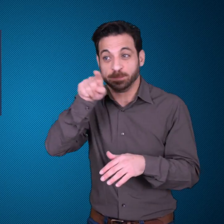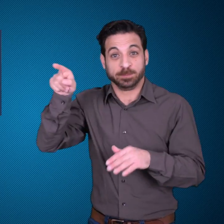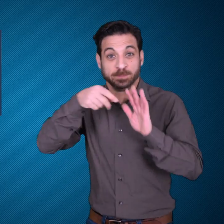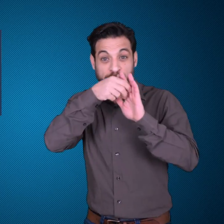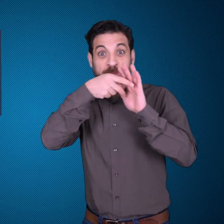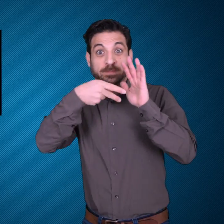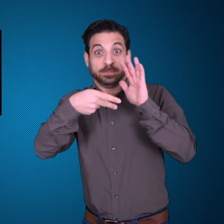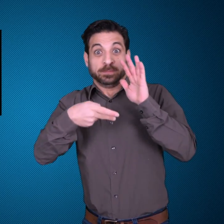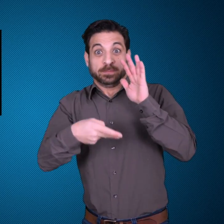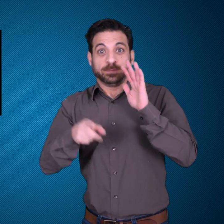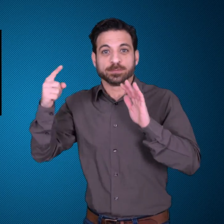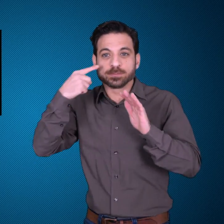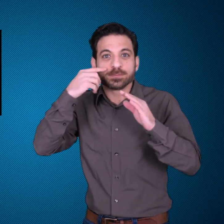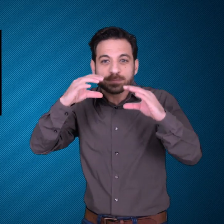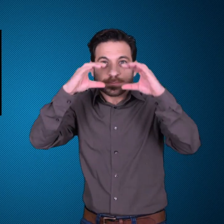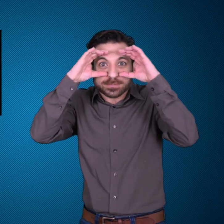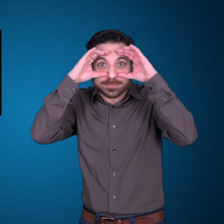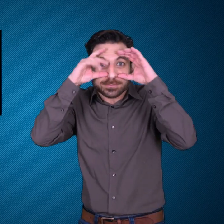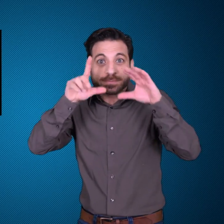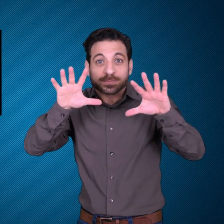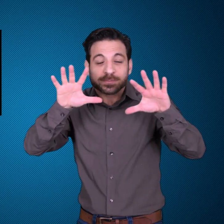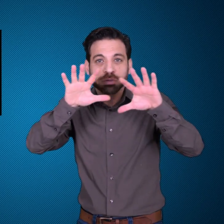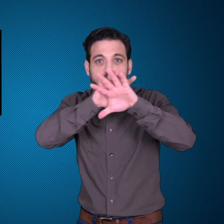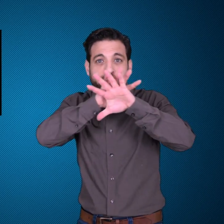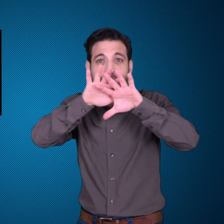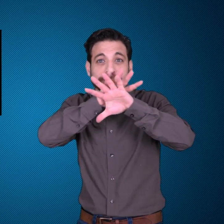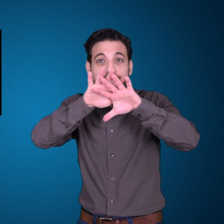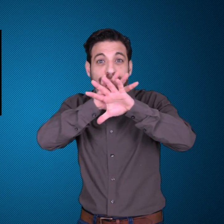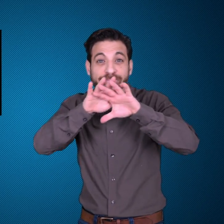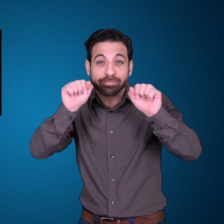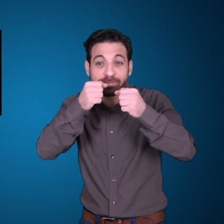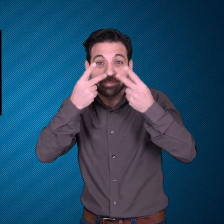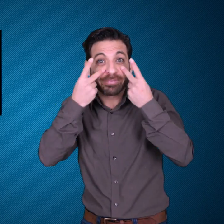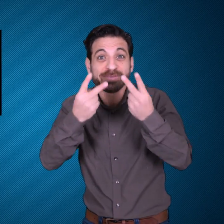While in freefall, Baumgartner's visor